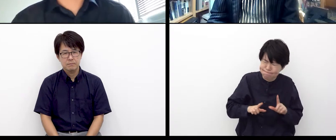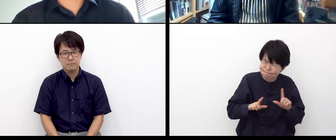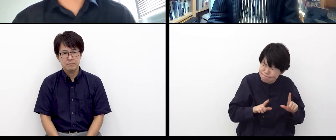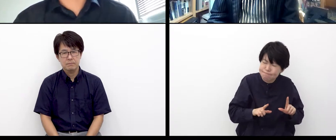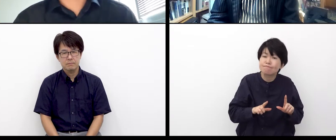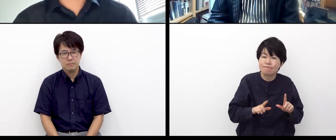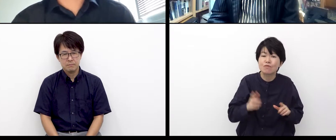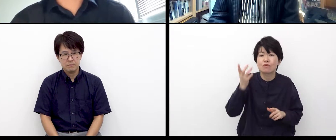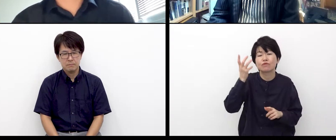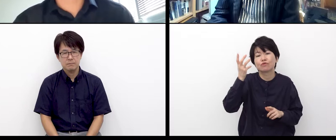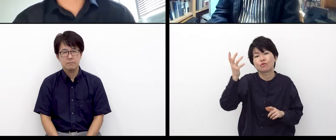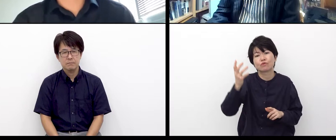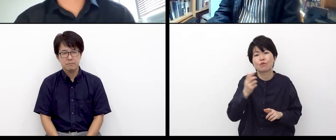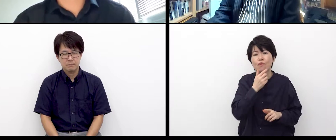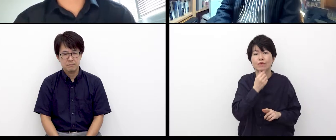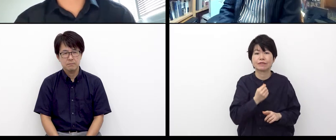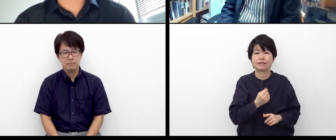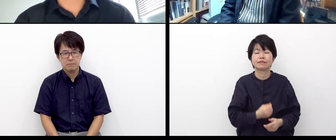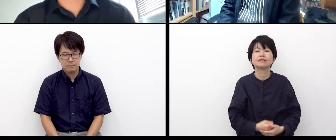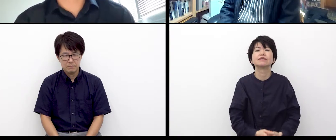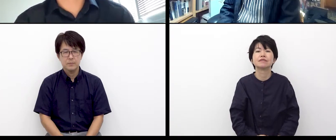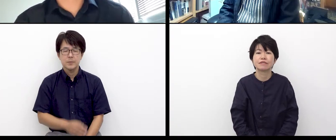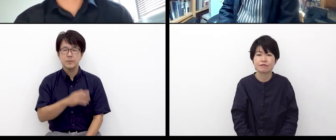Uh-huh.